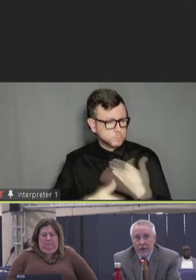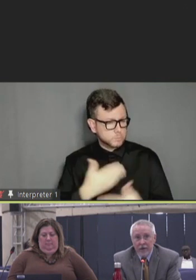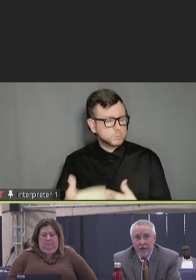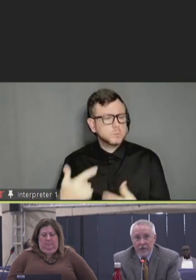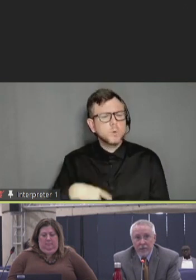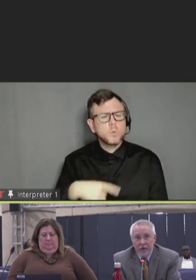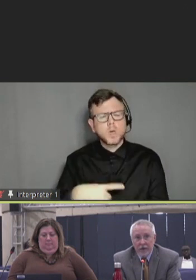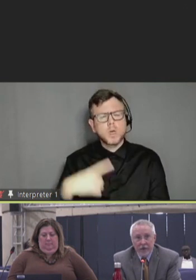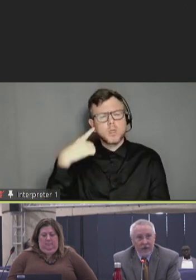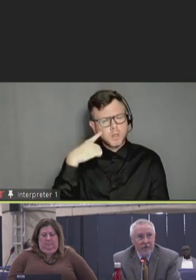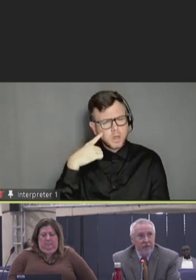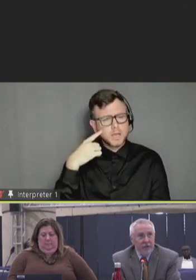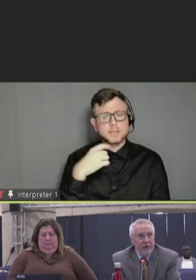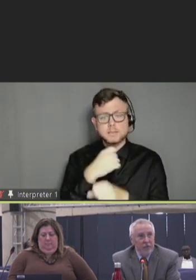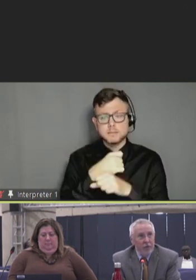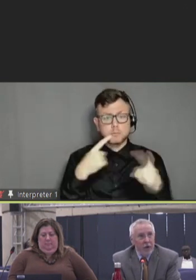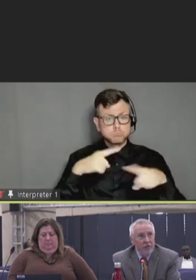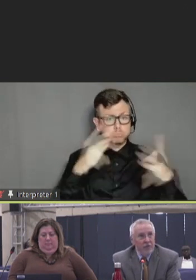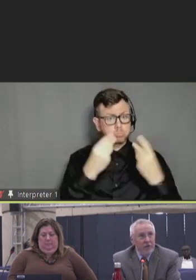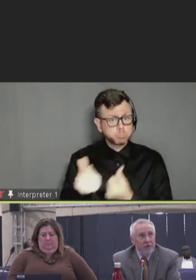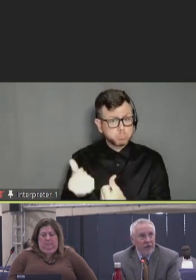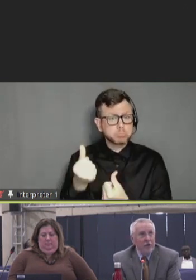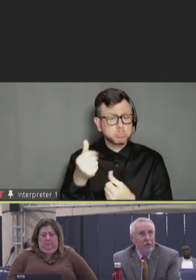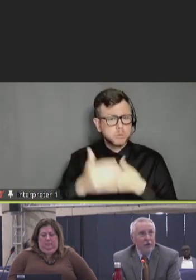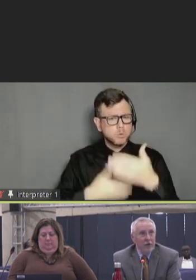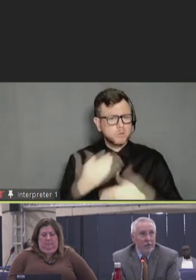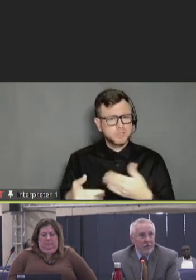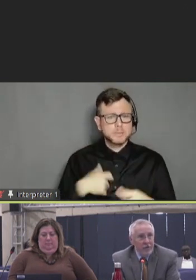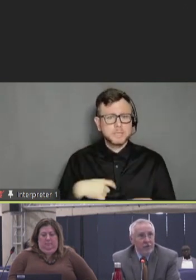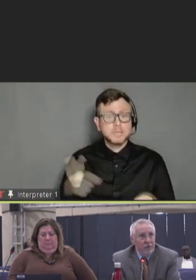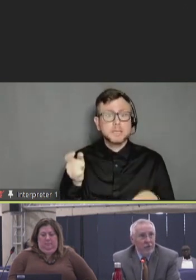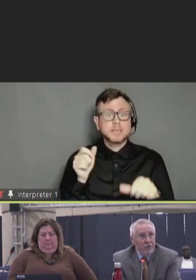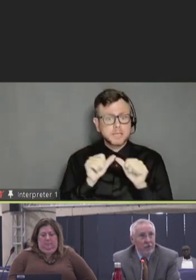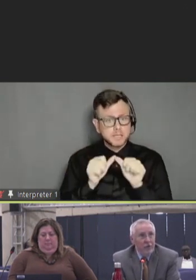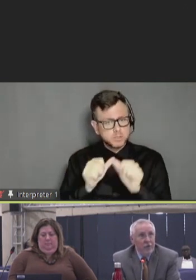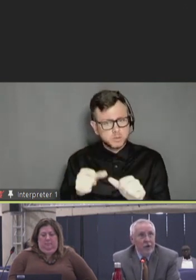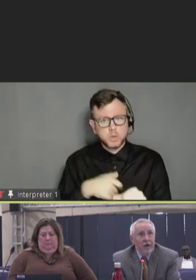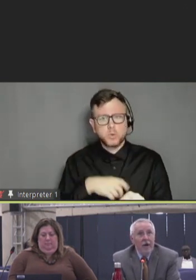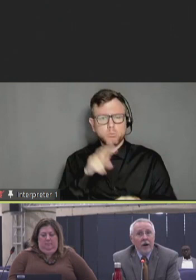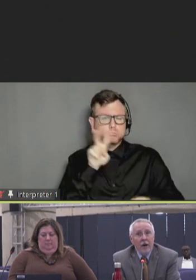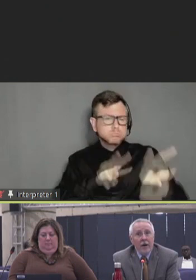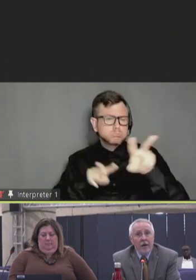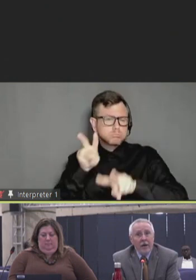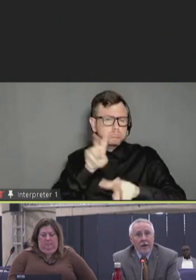of it as being a safe and effective process, continuing to do observational review and